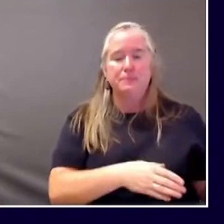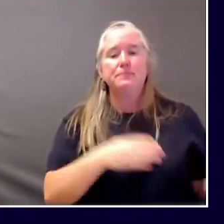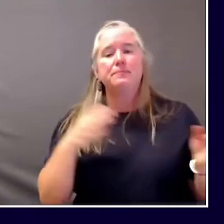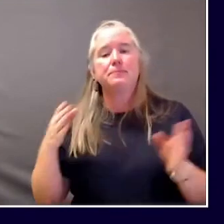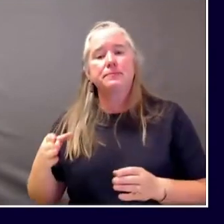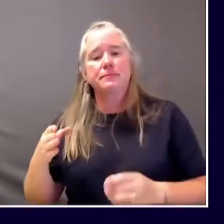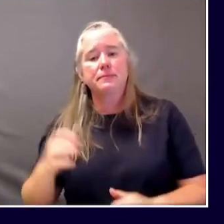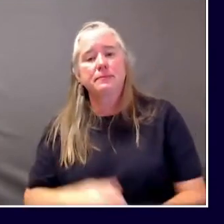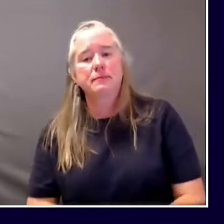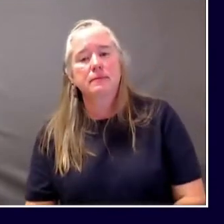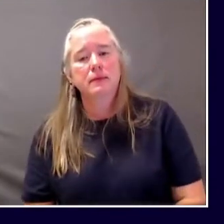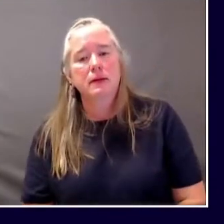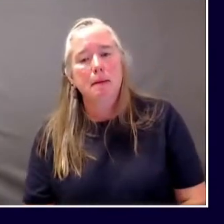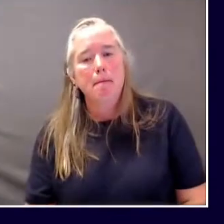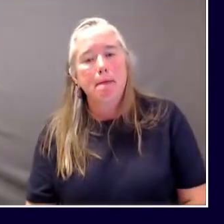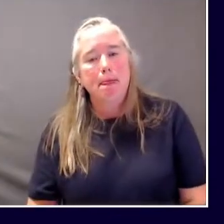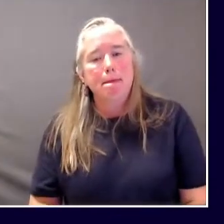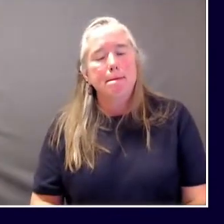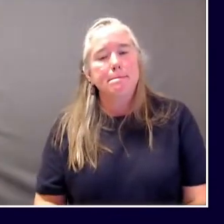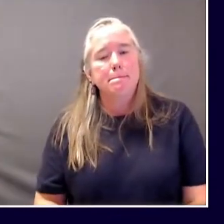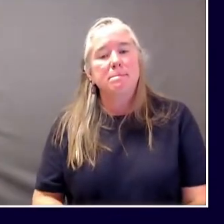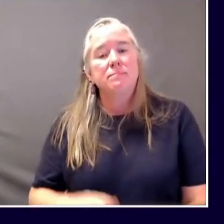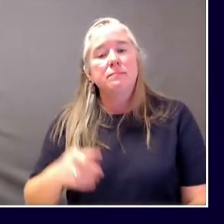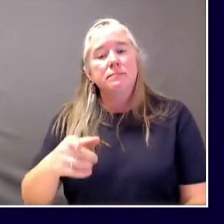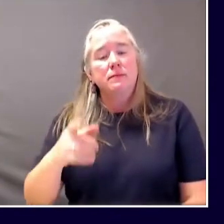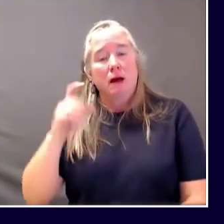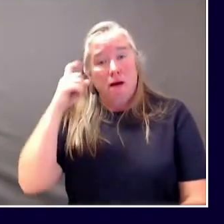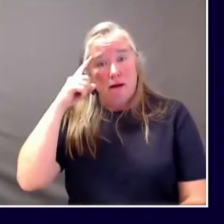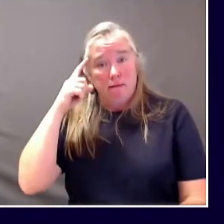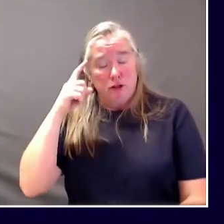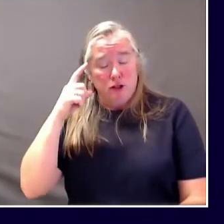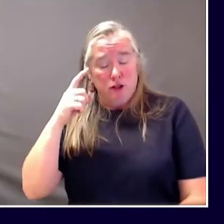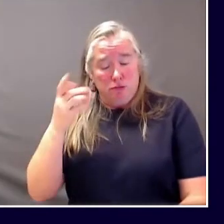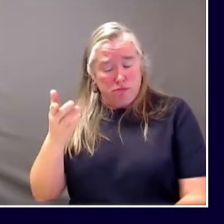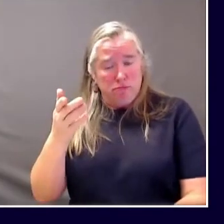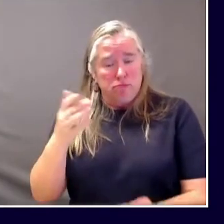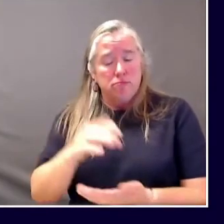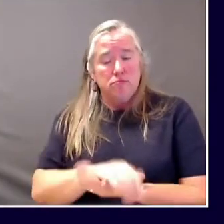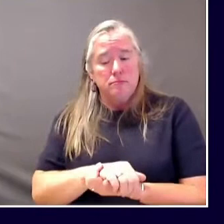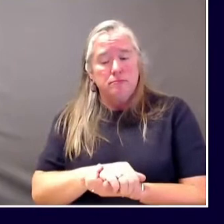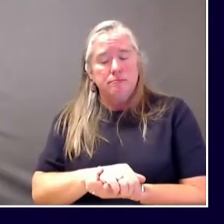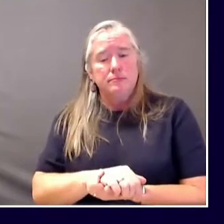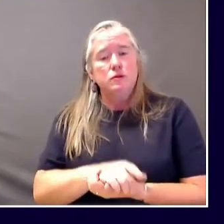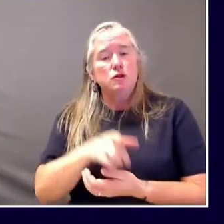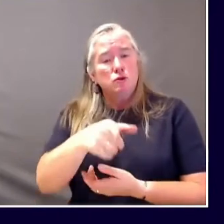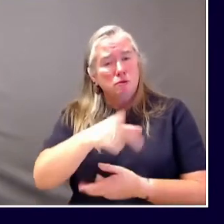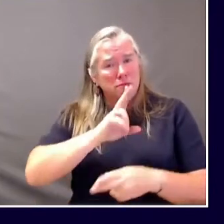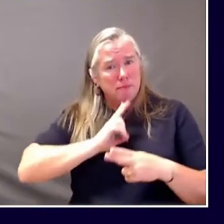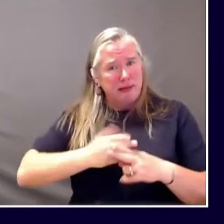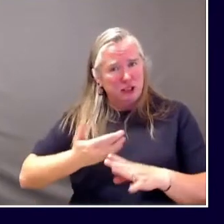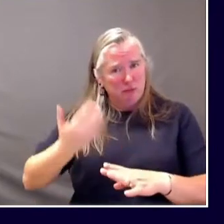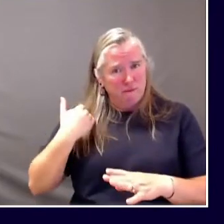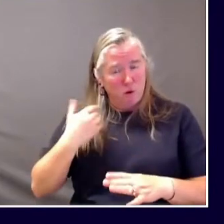what is the age range of those